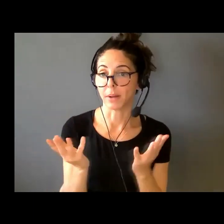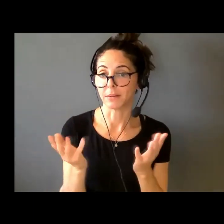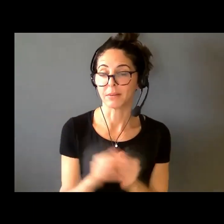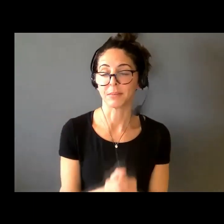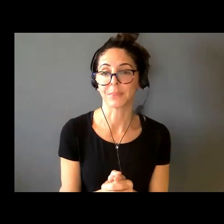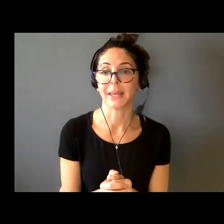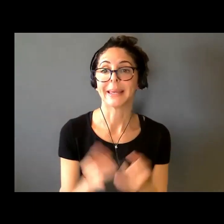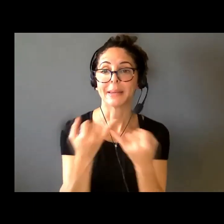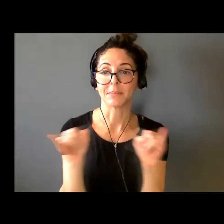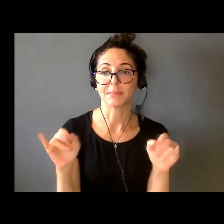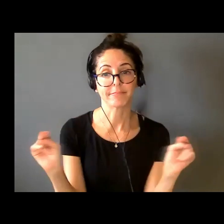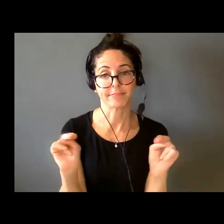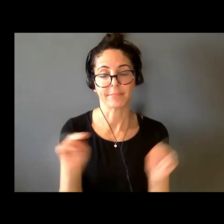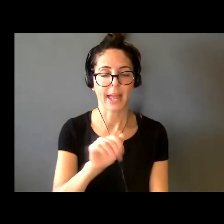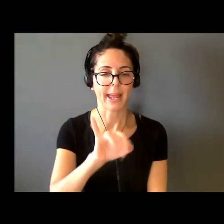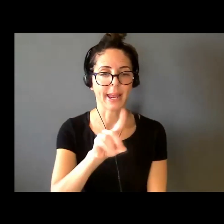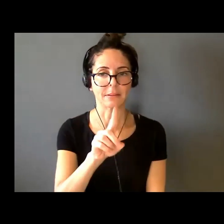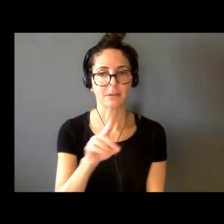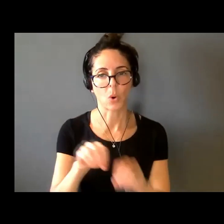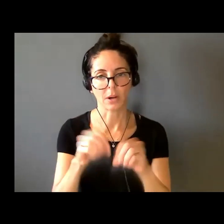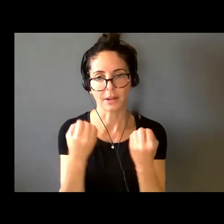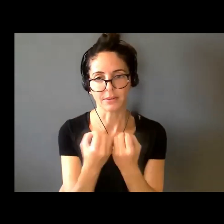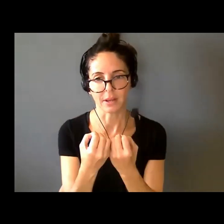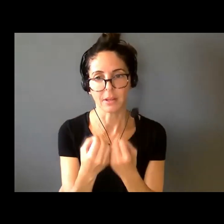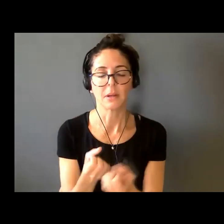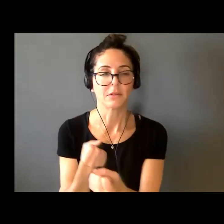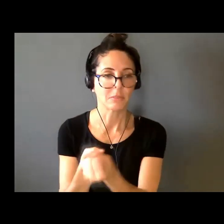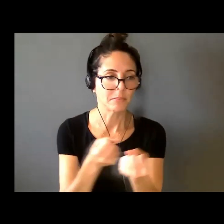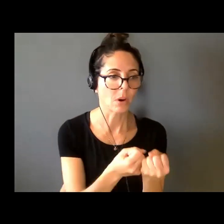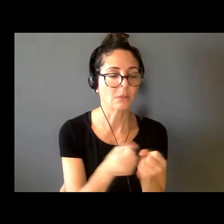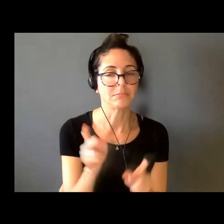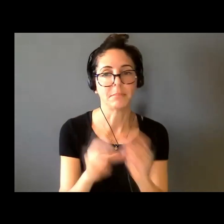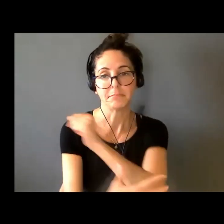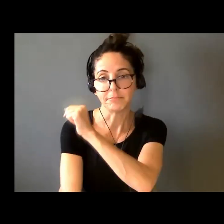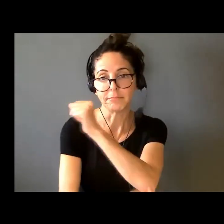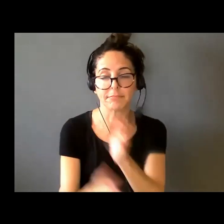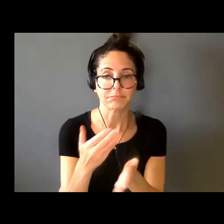impartial aid organization working in situations of poverty and exclusion, conflict, and disaster.